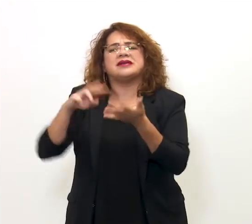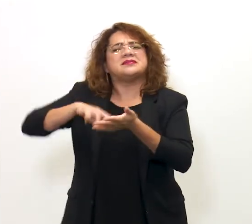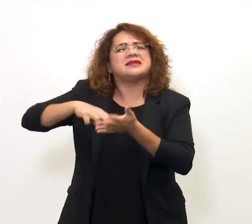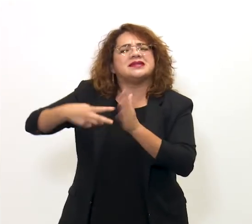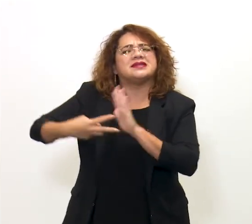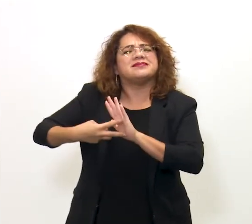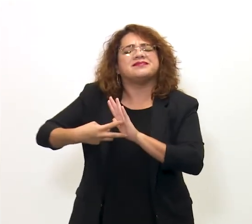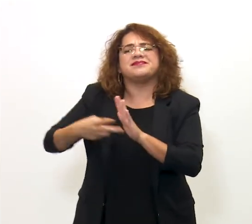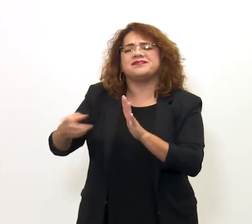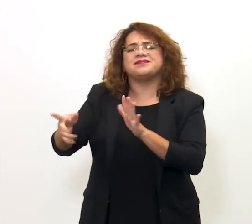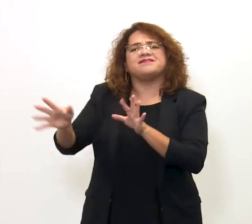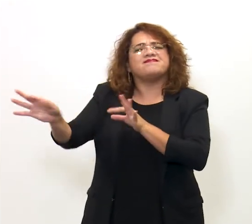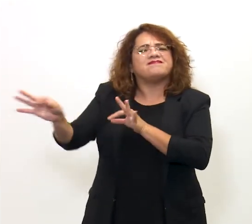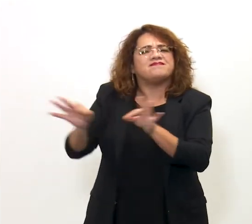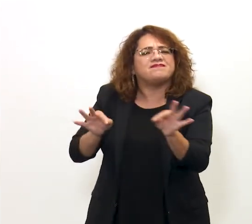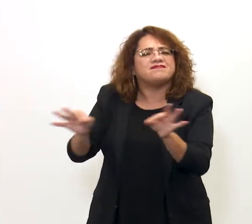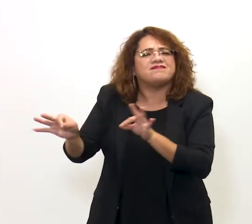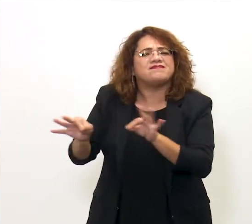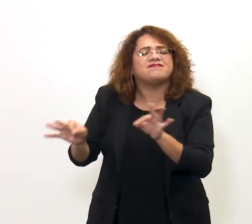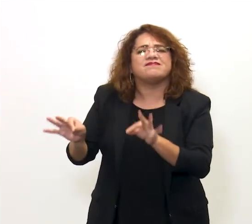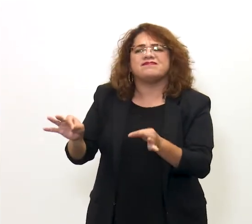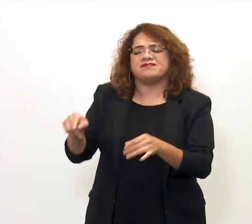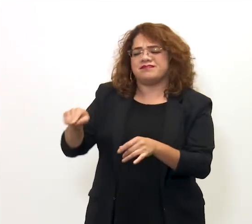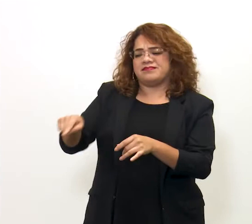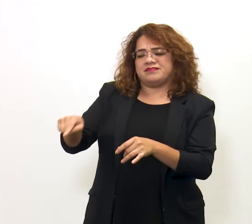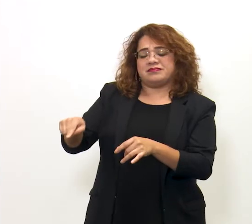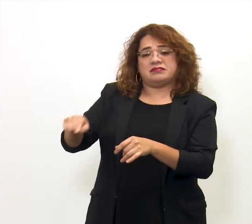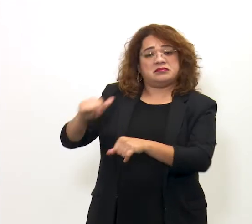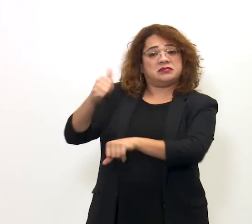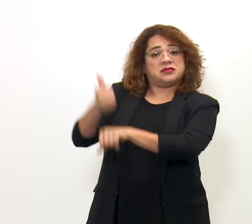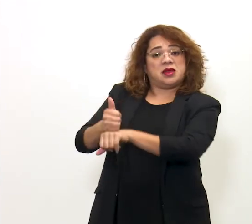with the community, where it should be located in the city. So I think we just have to start